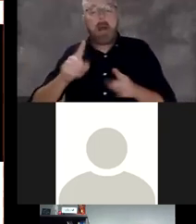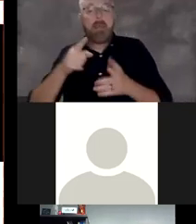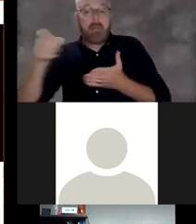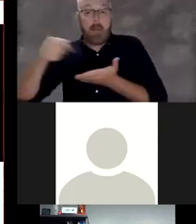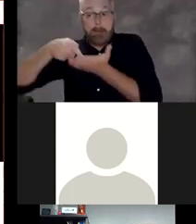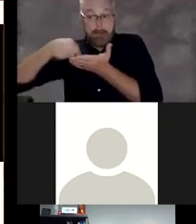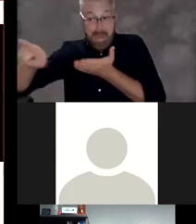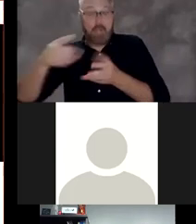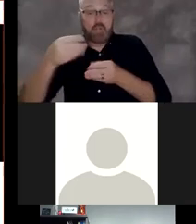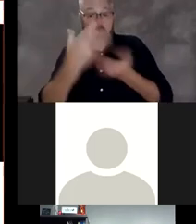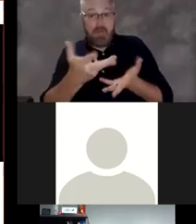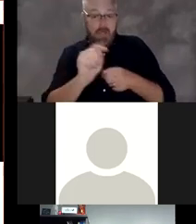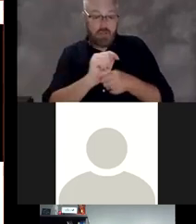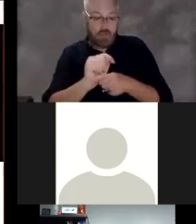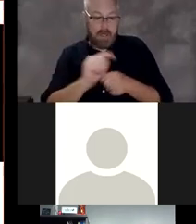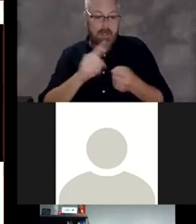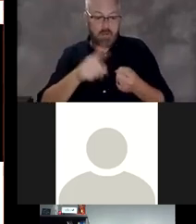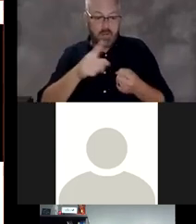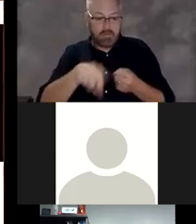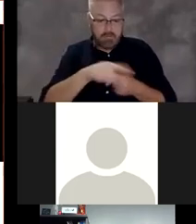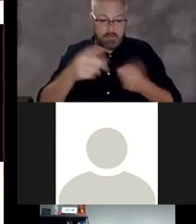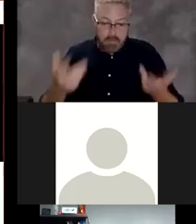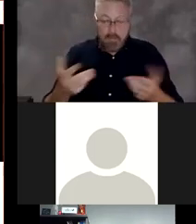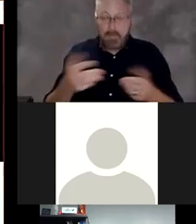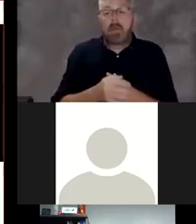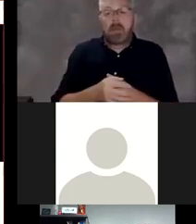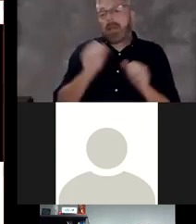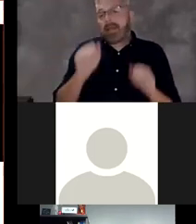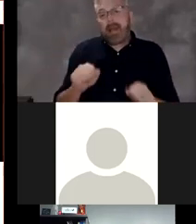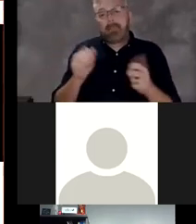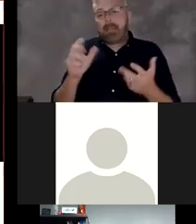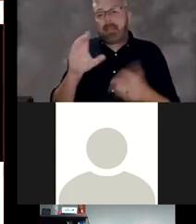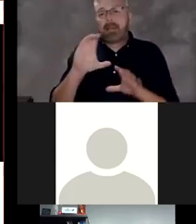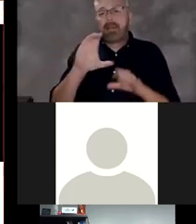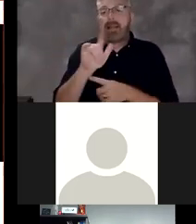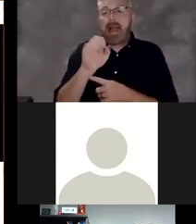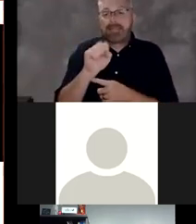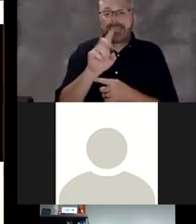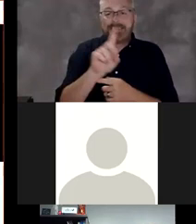SETTING. THIS CAN BE ANYWHERE FROM A CLASS D FELONY TO A SERIOUS MISDEMEANOR.